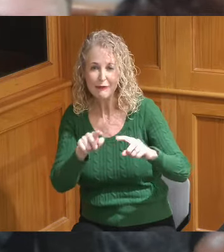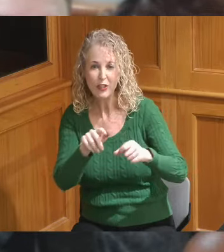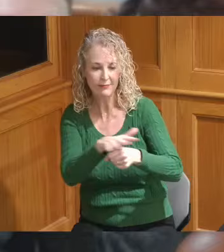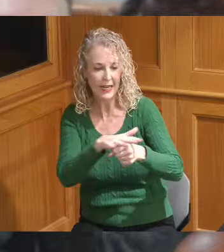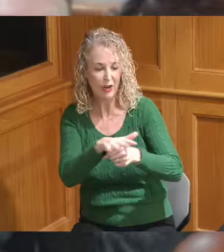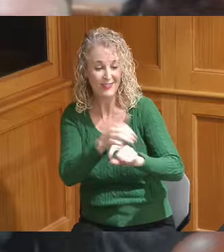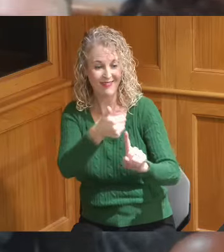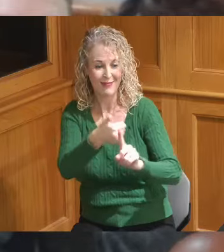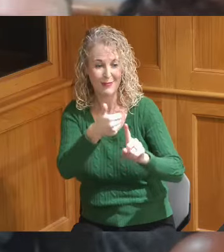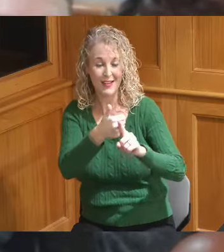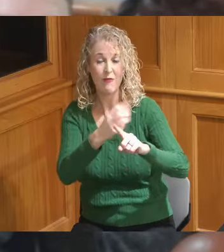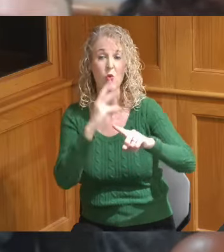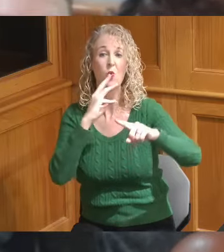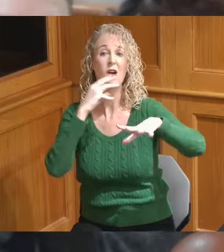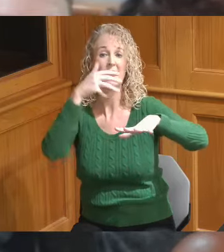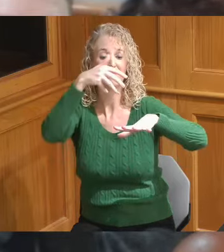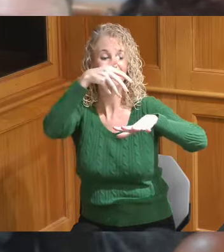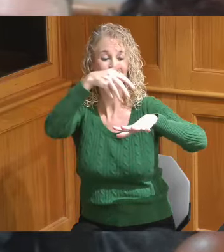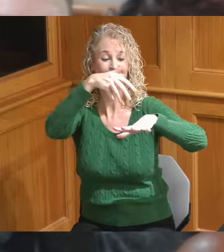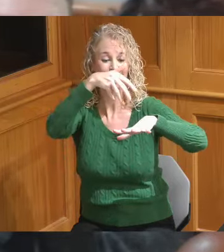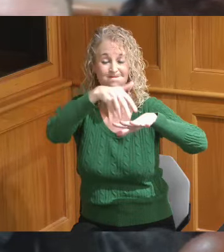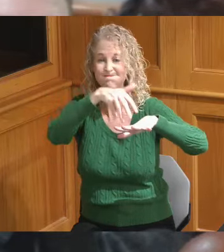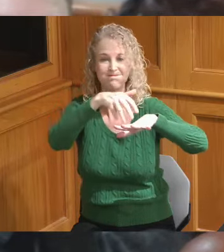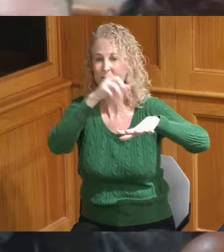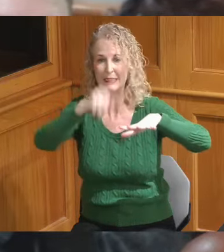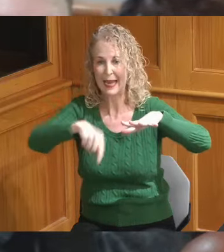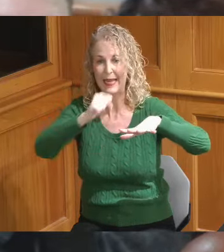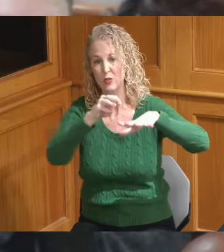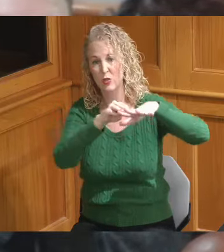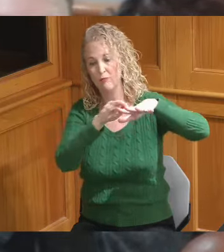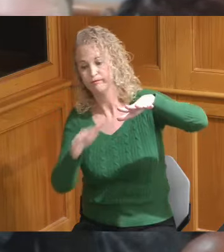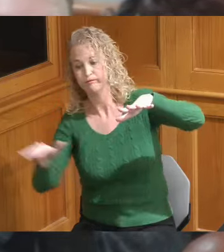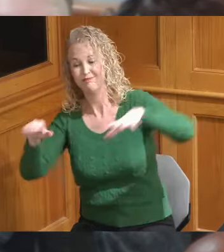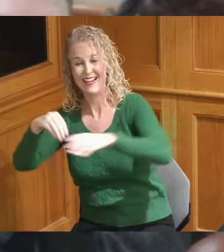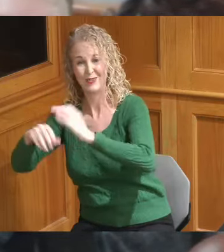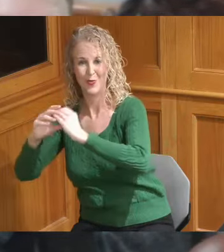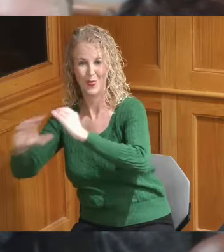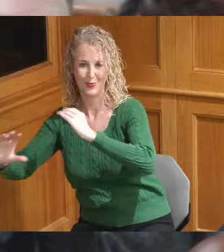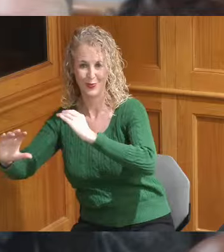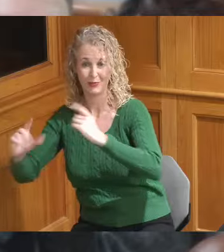and wet weather flow impacting MSD's sewer system. This will also potentially create opportunities